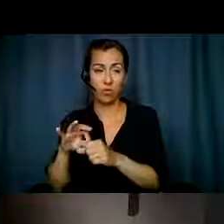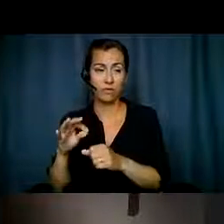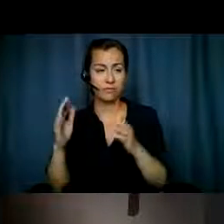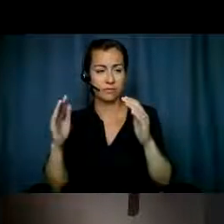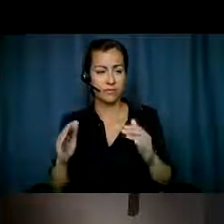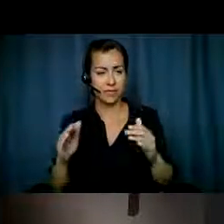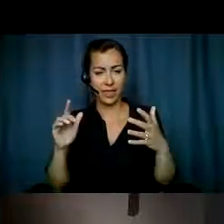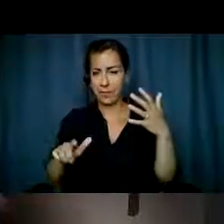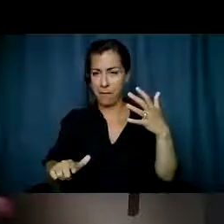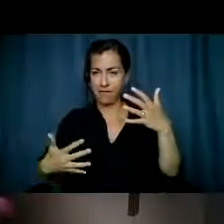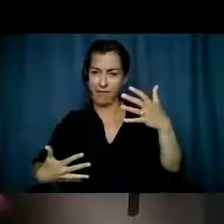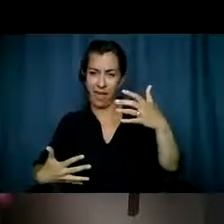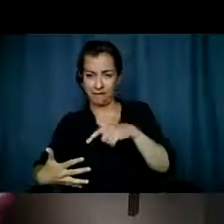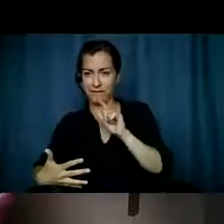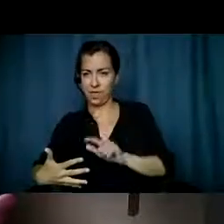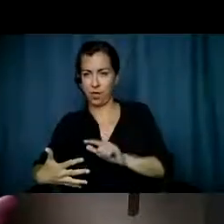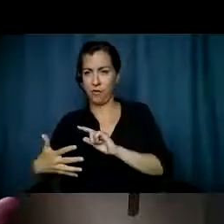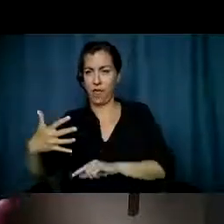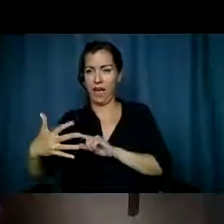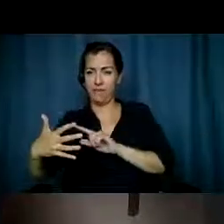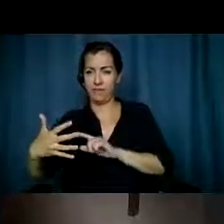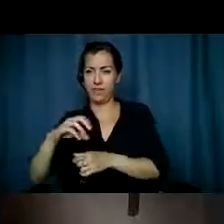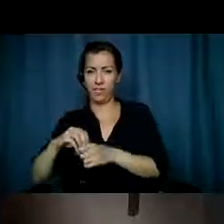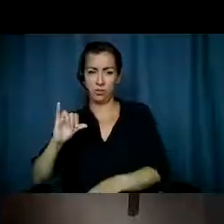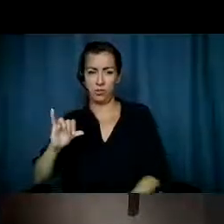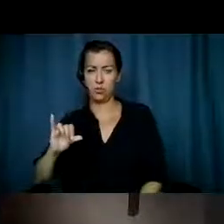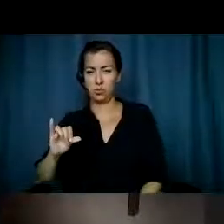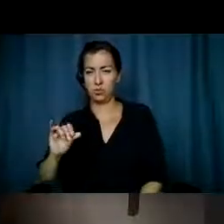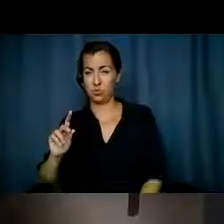will do that for any qualified voter. A few states you